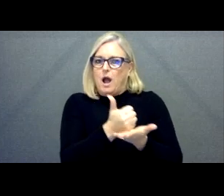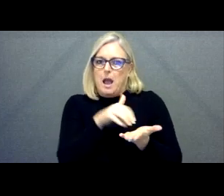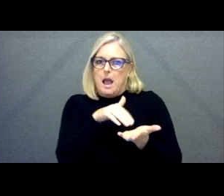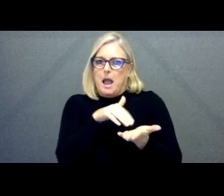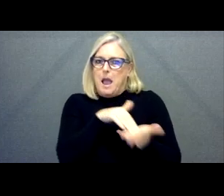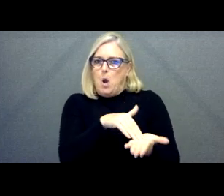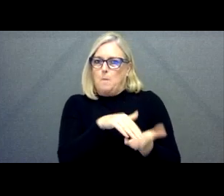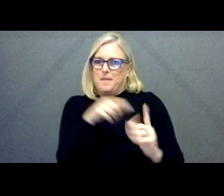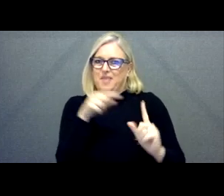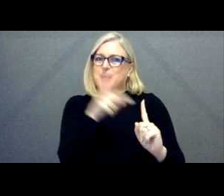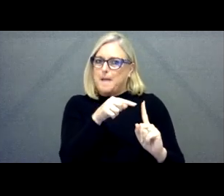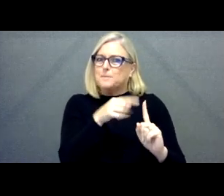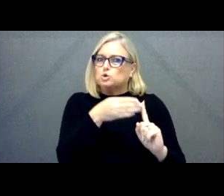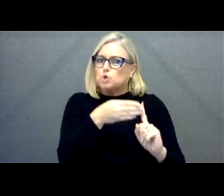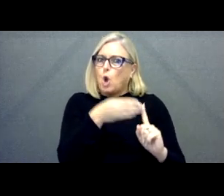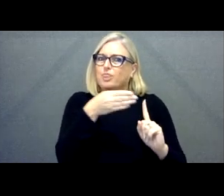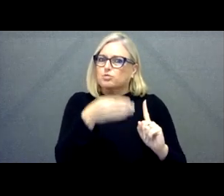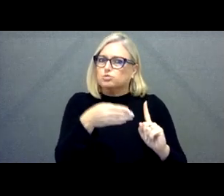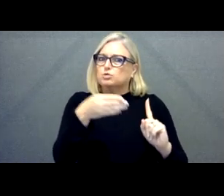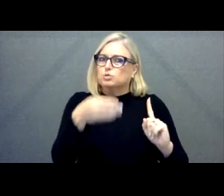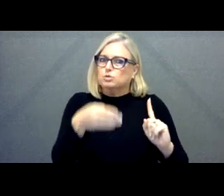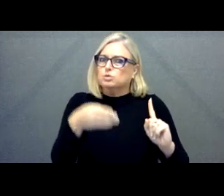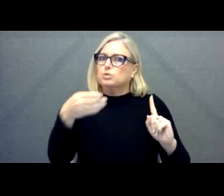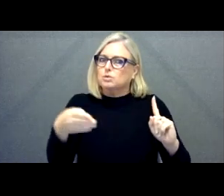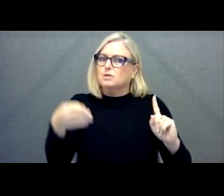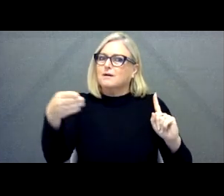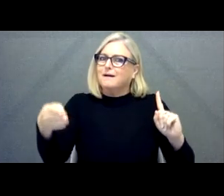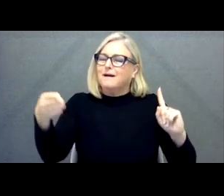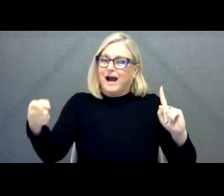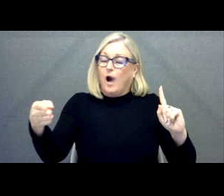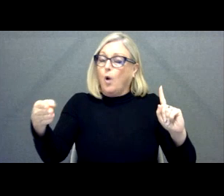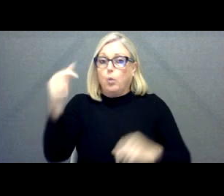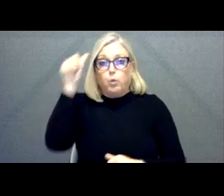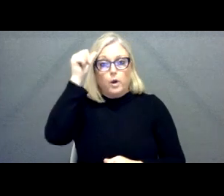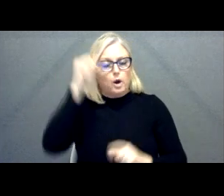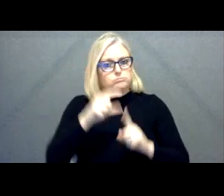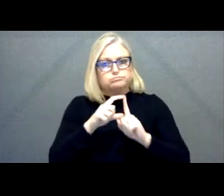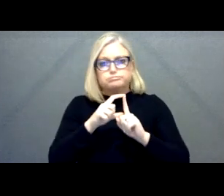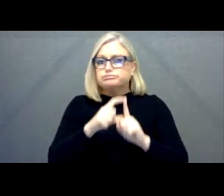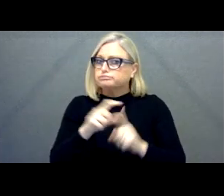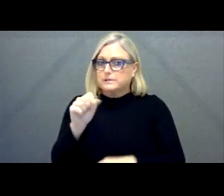their orders because we do recognize that it is difficult but in saying that there's also got to